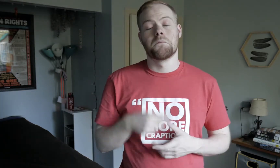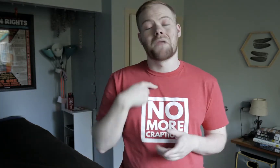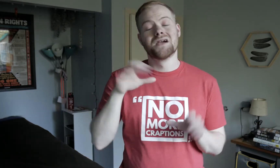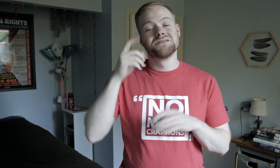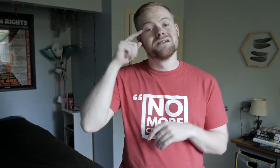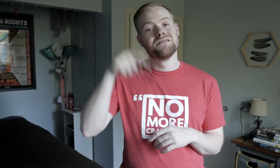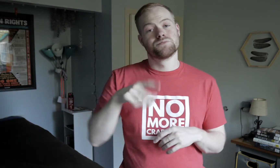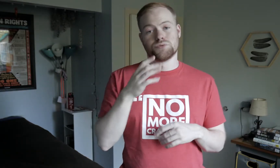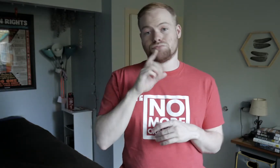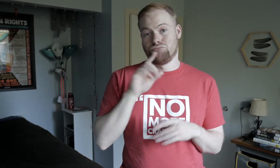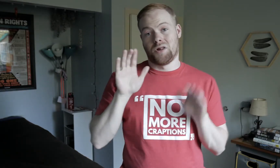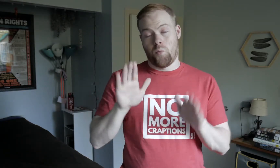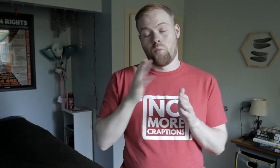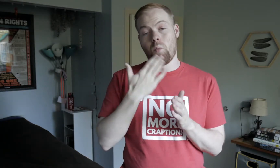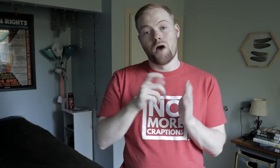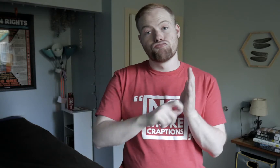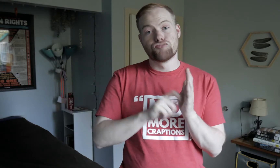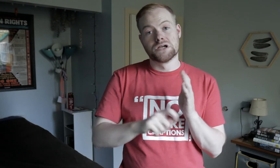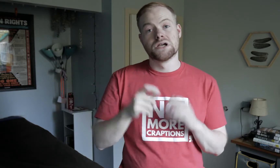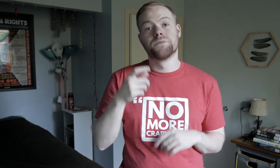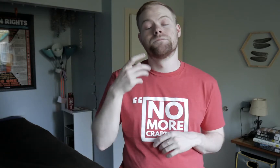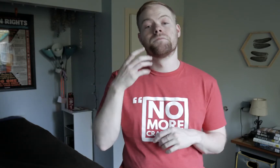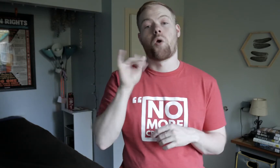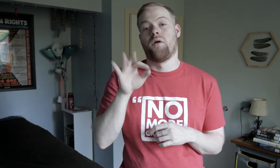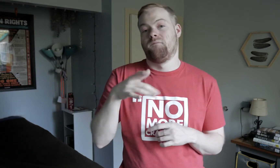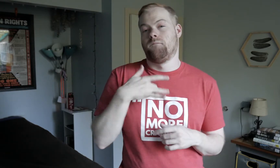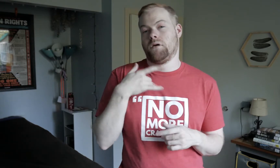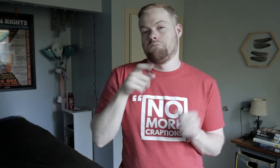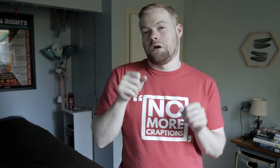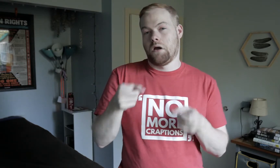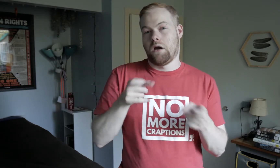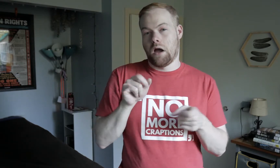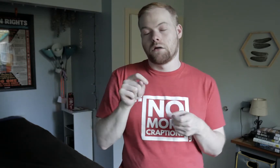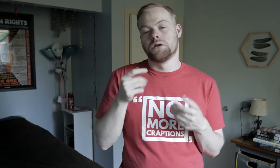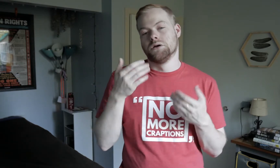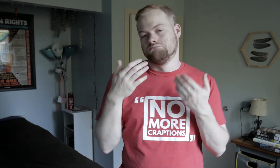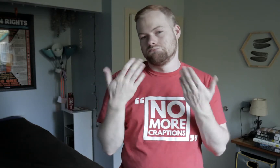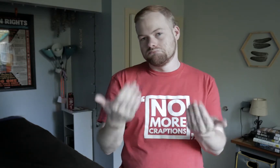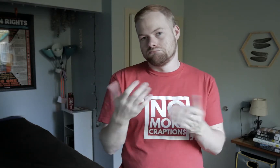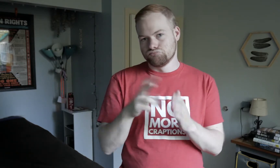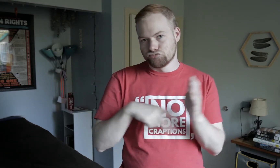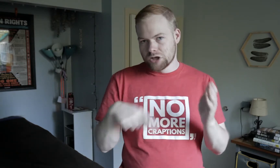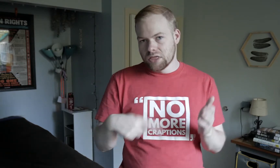I did think this was really well-written, so if you feel you can handle it, read this.